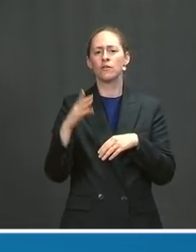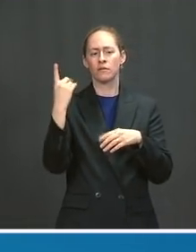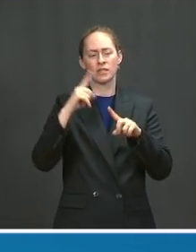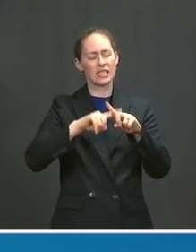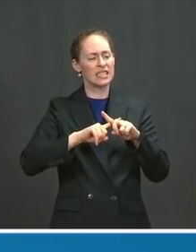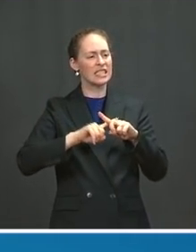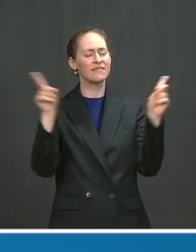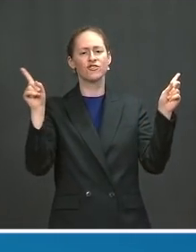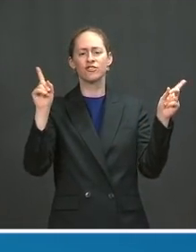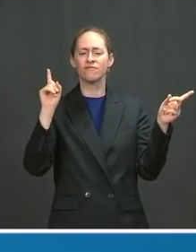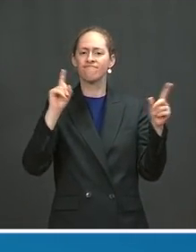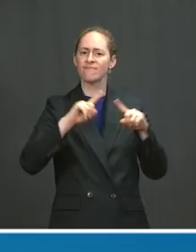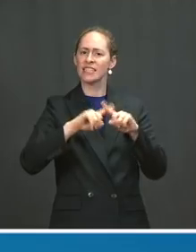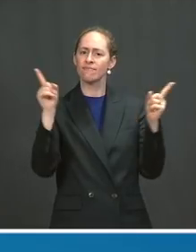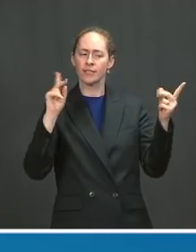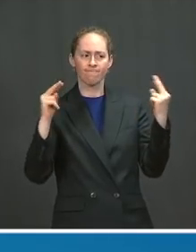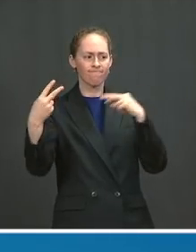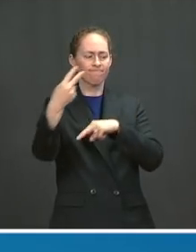And if we weren't clear before,